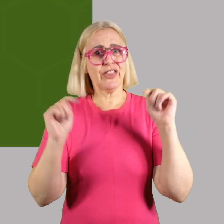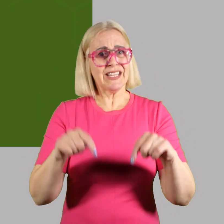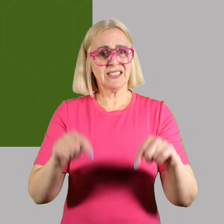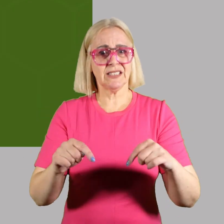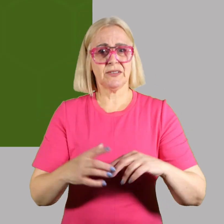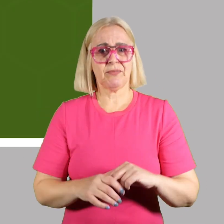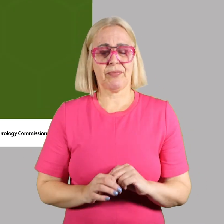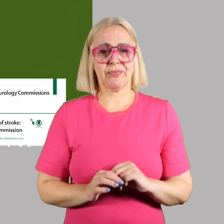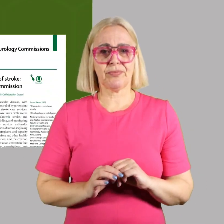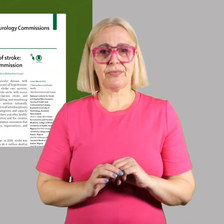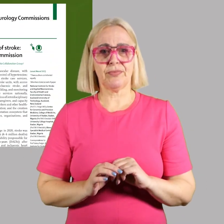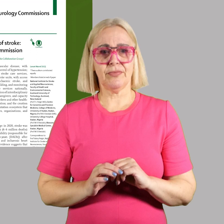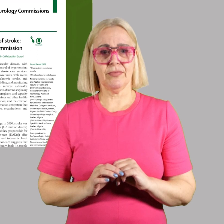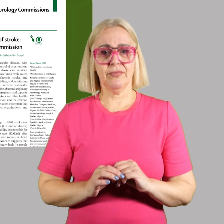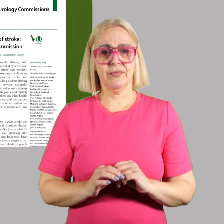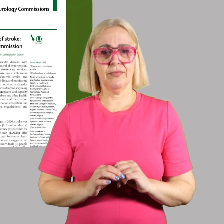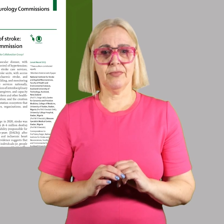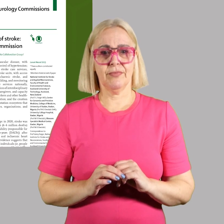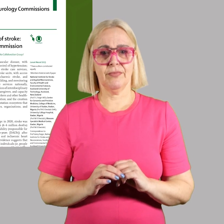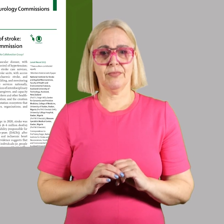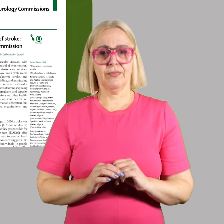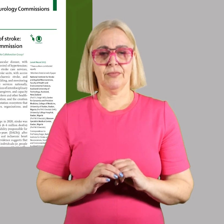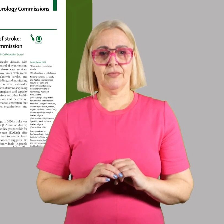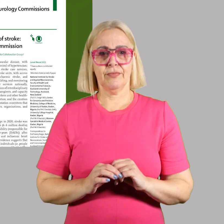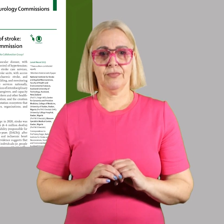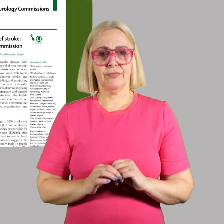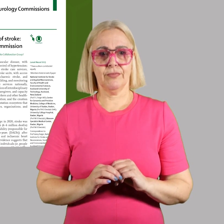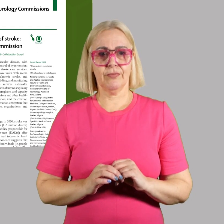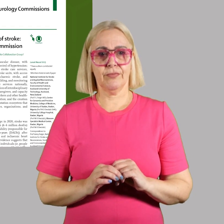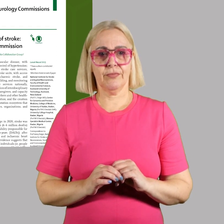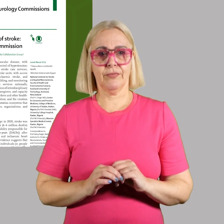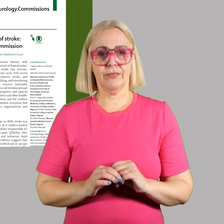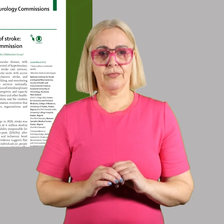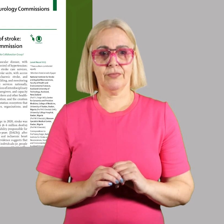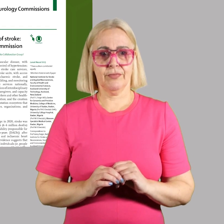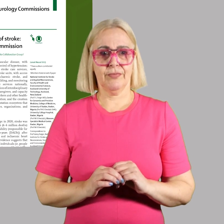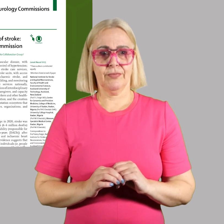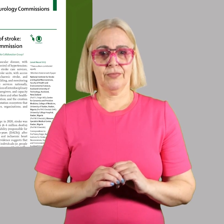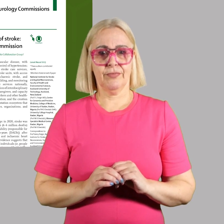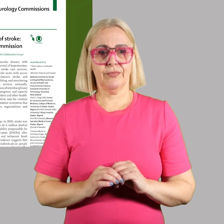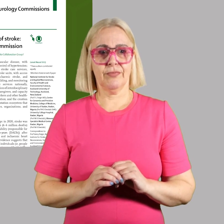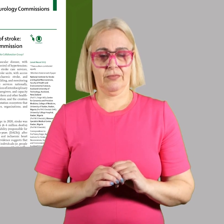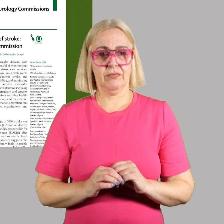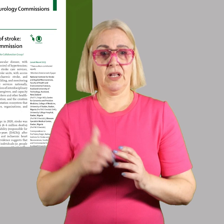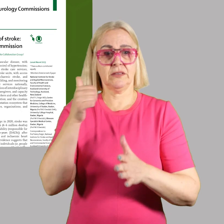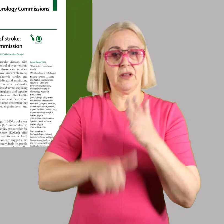The World Stroke Organization-Lancet Commission was created to show that it is possible to change this reality,